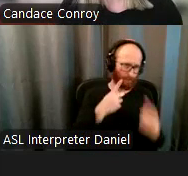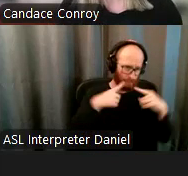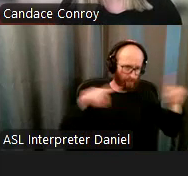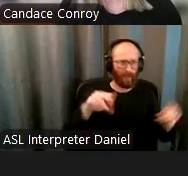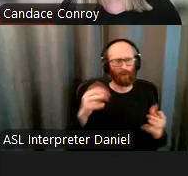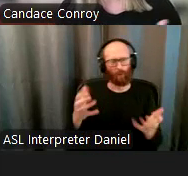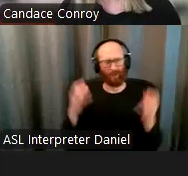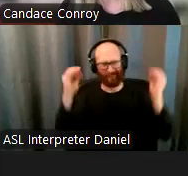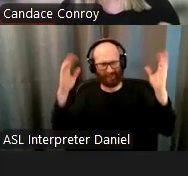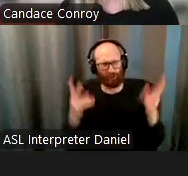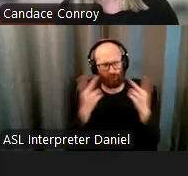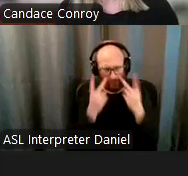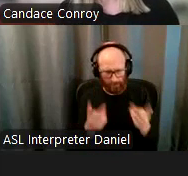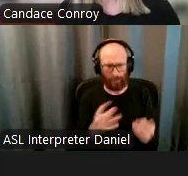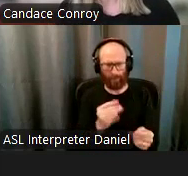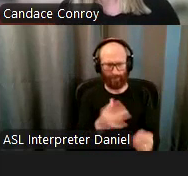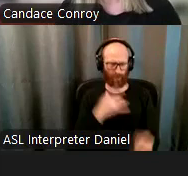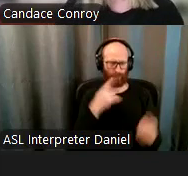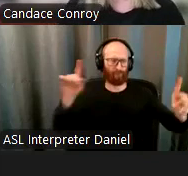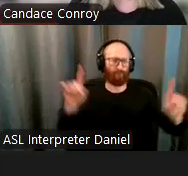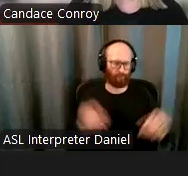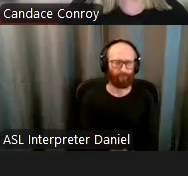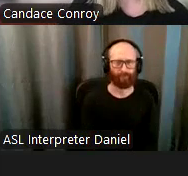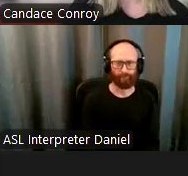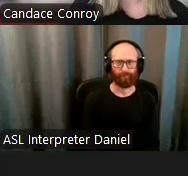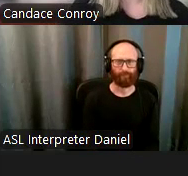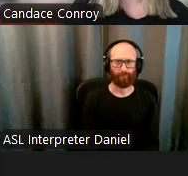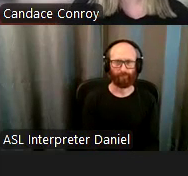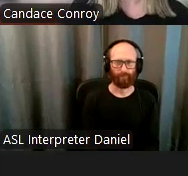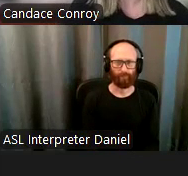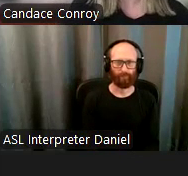see success and feel successful in the work that they're doing.